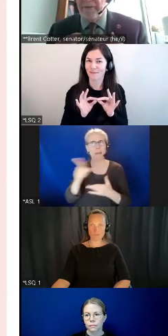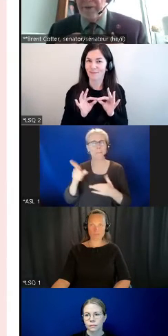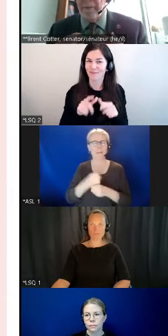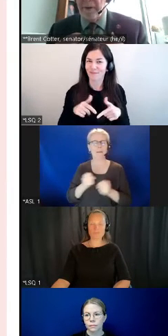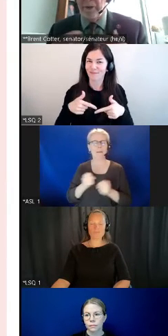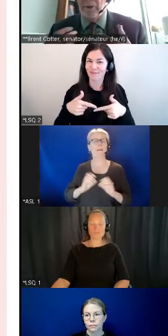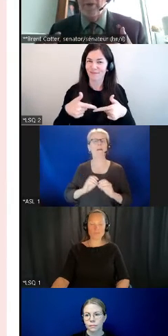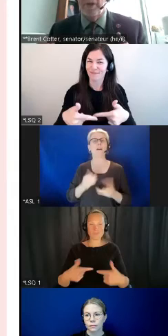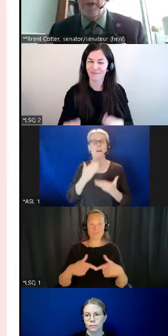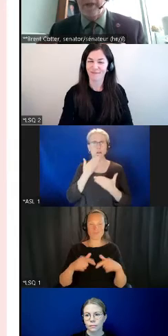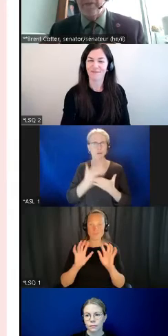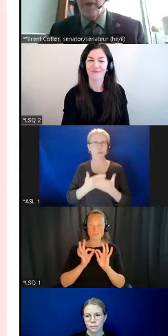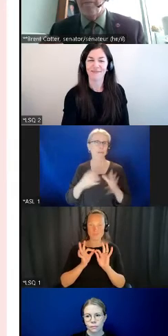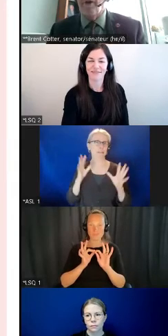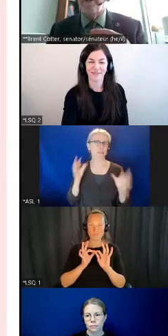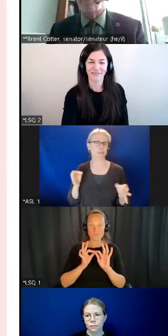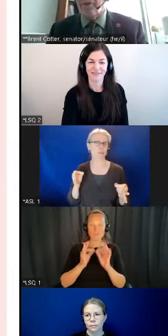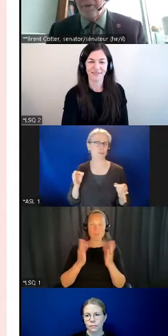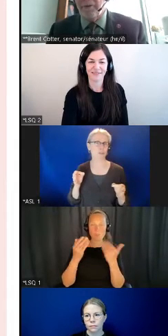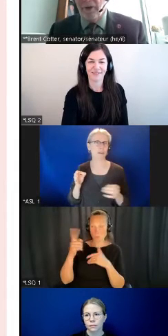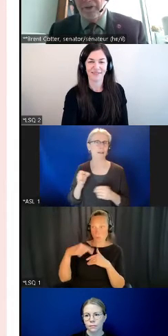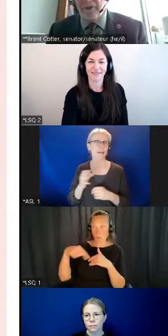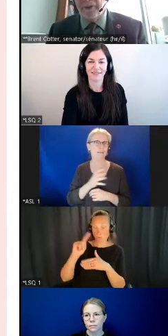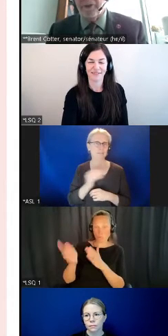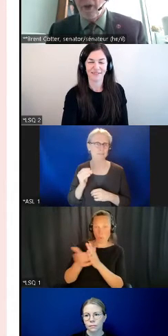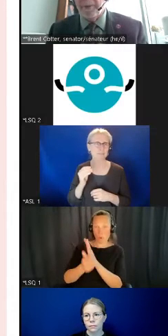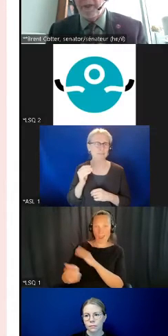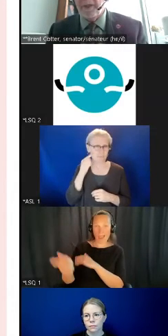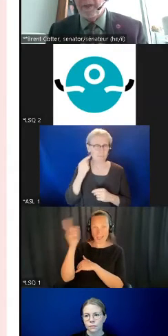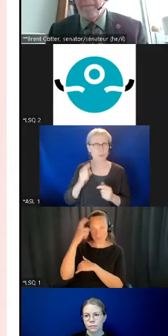SPEAKING FOR SOMEBODY WHO HAS A MODEST DEGREE OF KNOWLEDGE ON THIS TOPIC